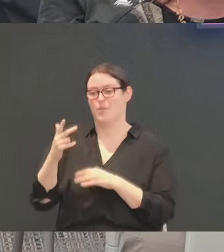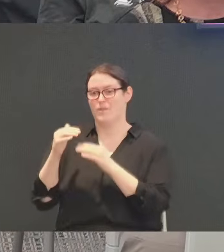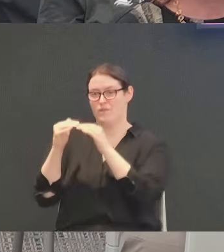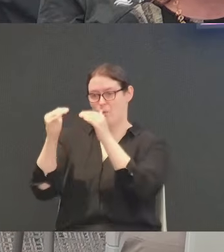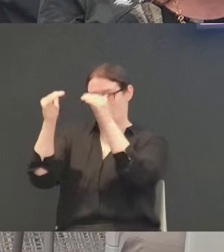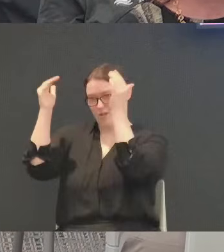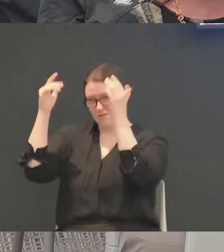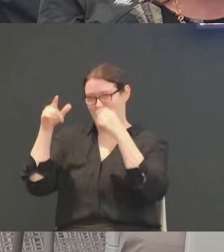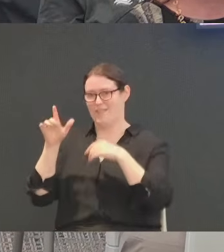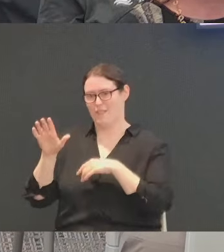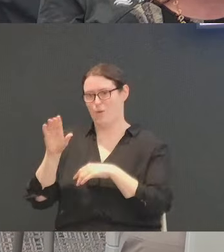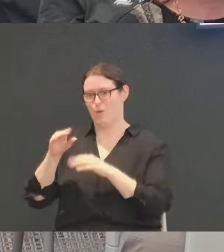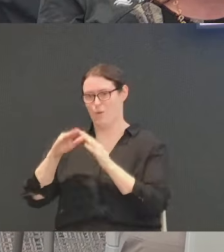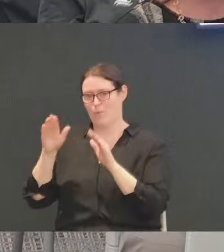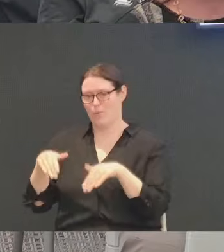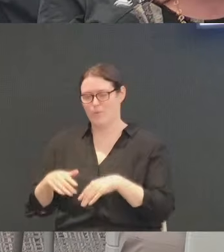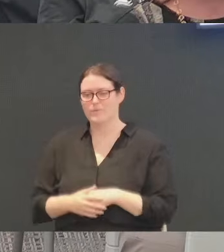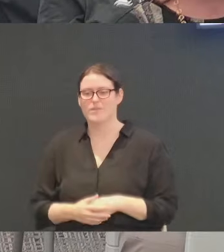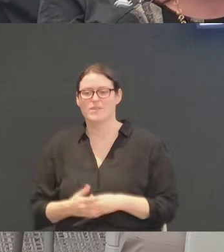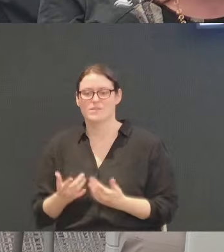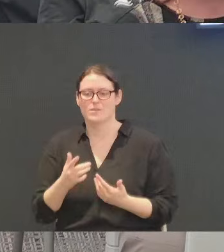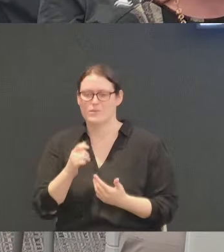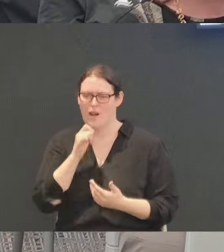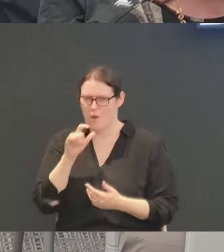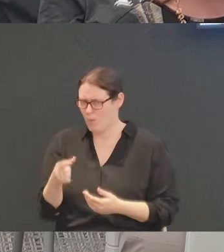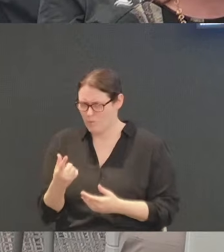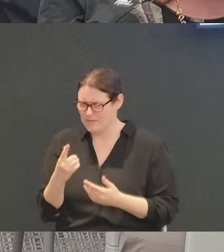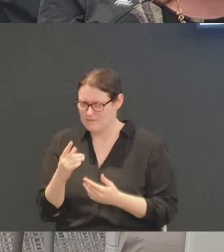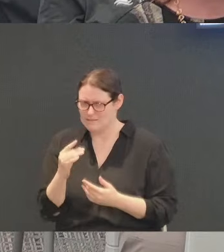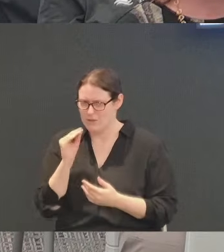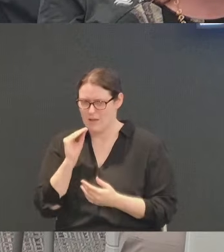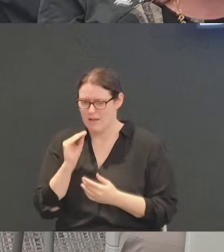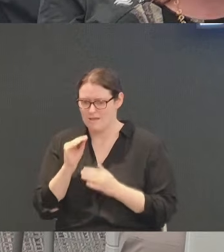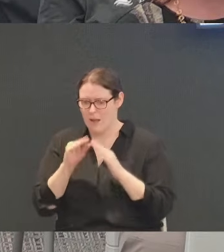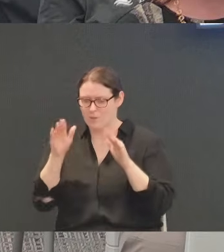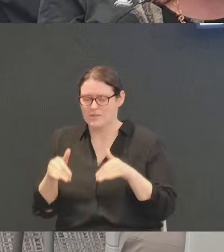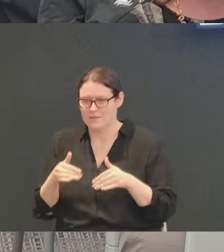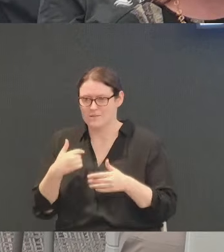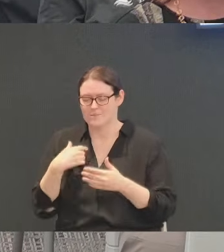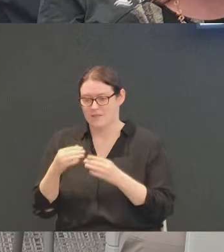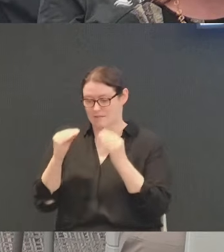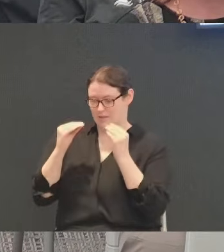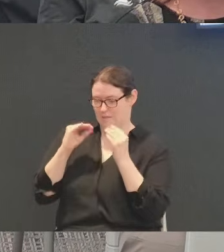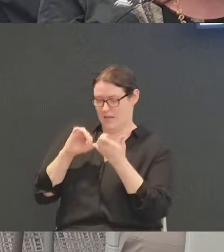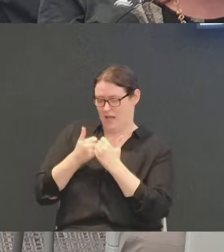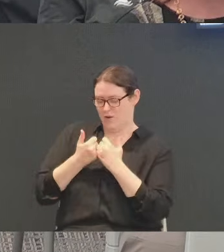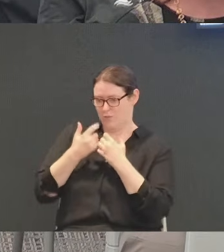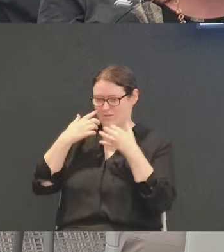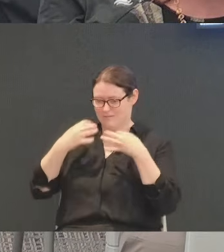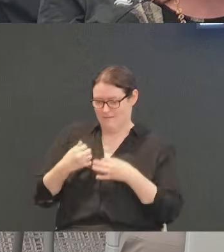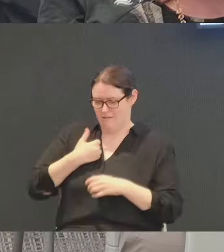I received much more than just housing. I learned to make my own like decisions. I achieved my own